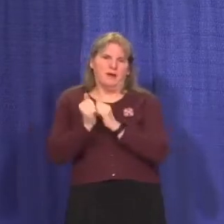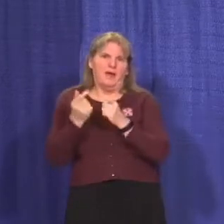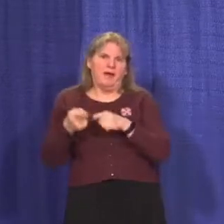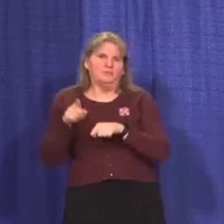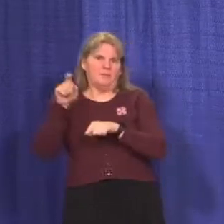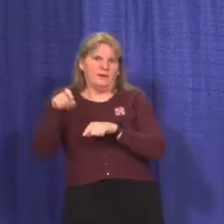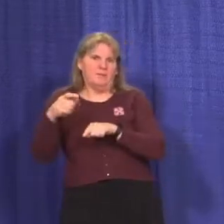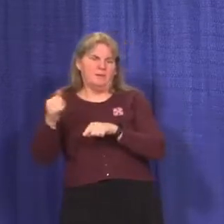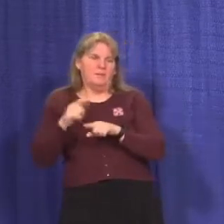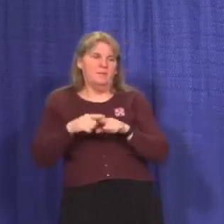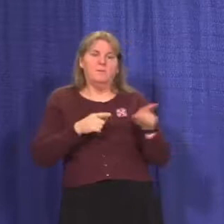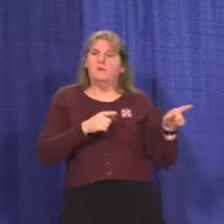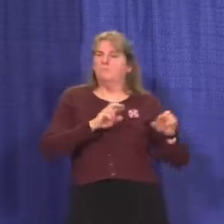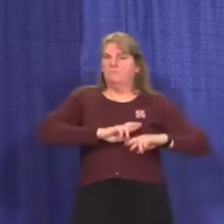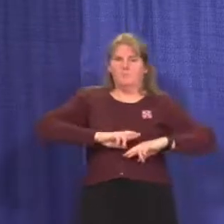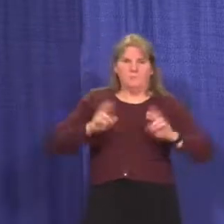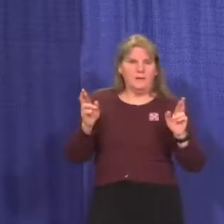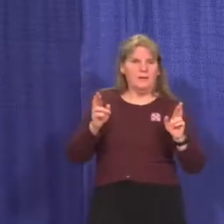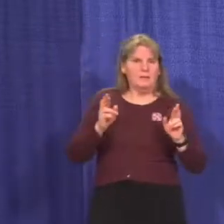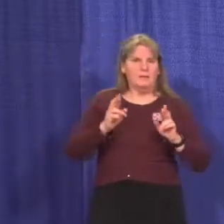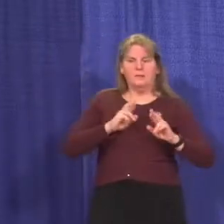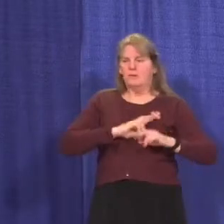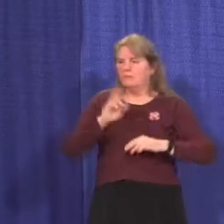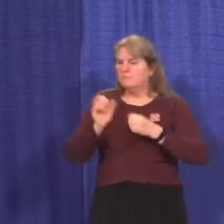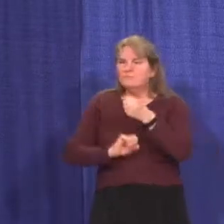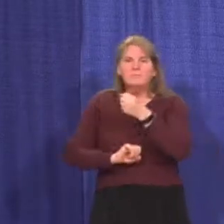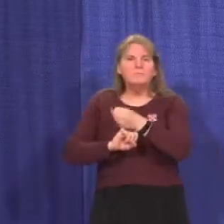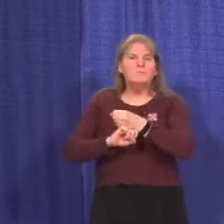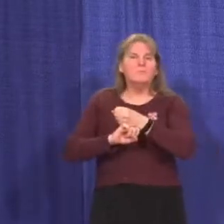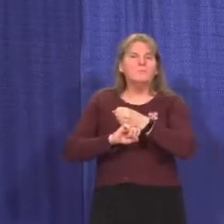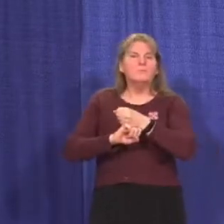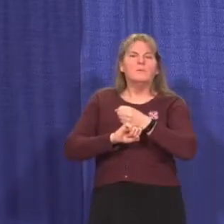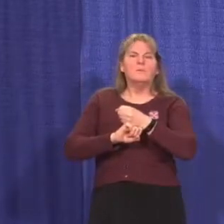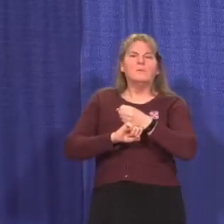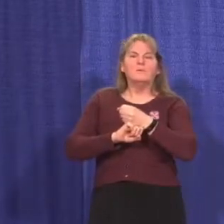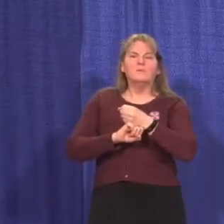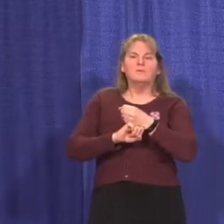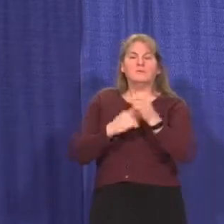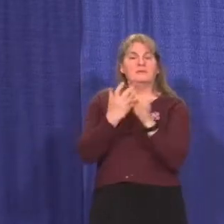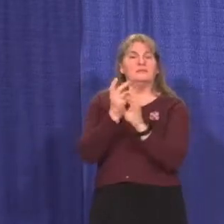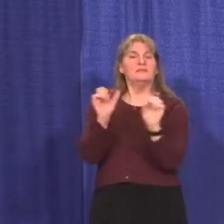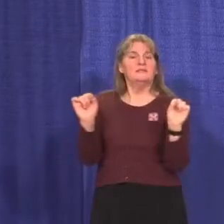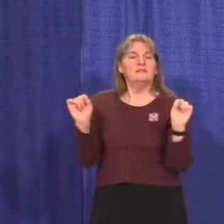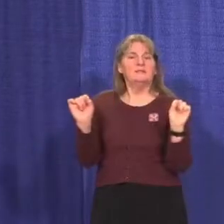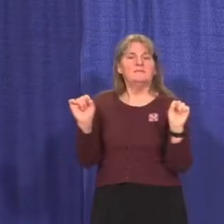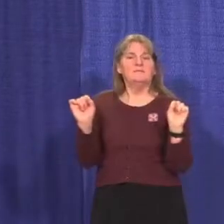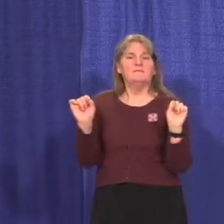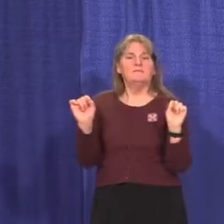to support a safe campaign with